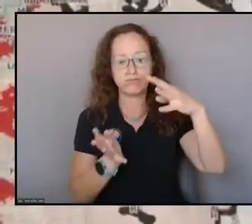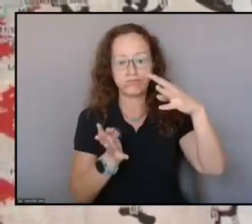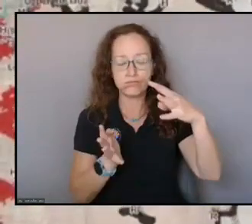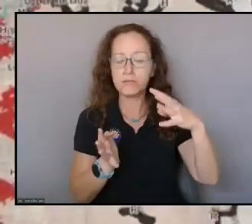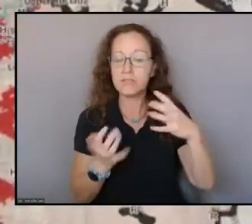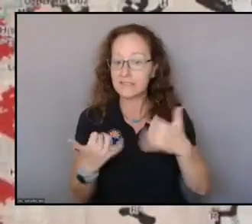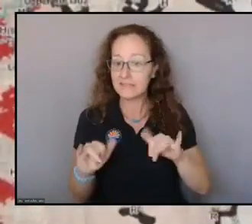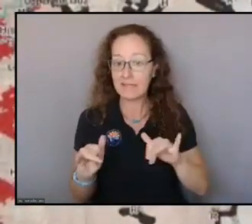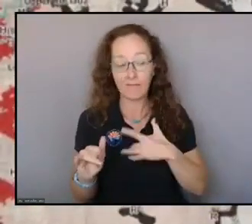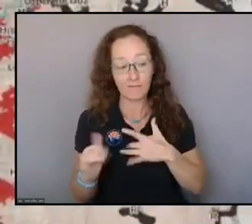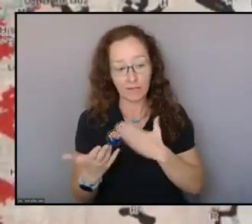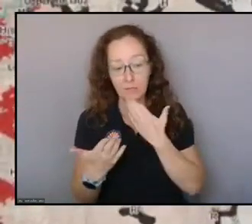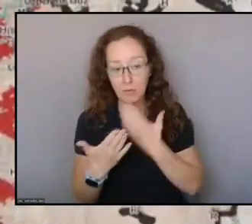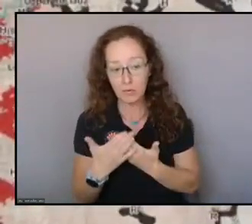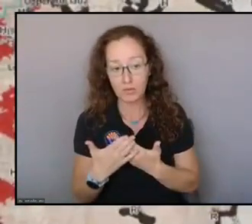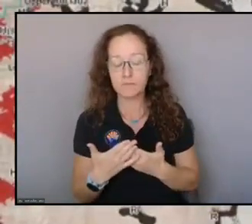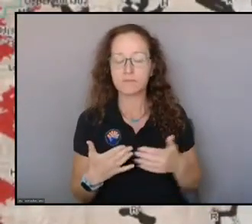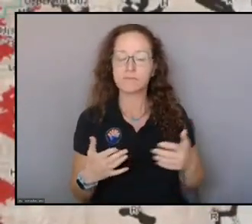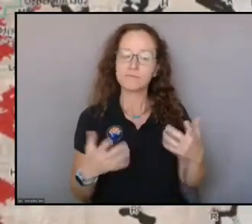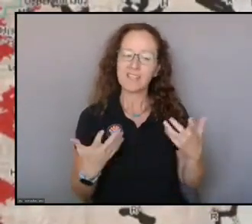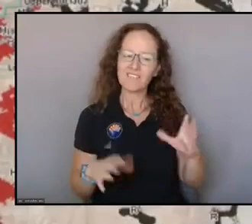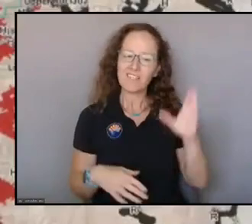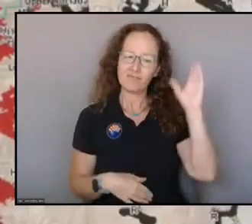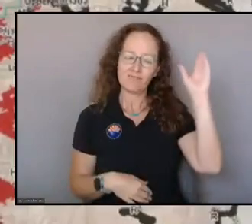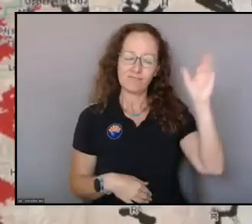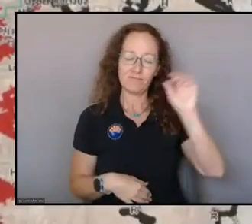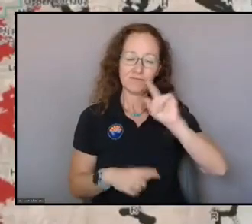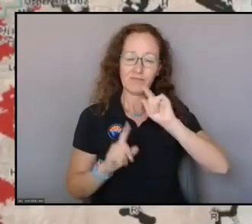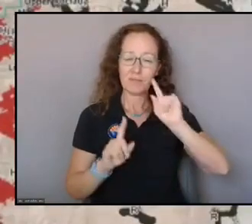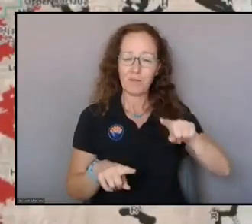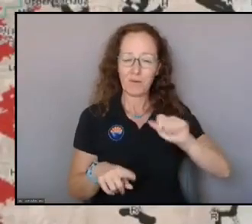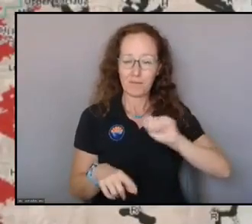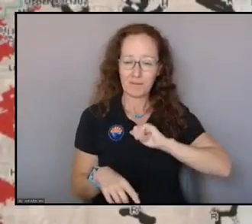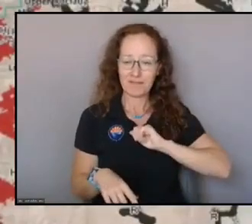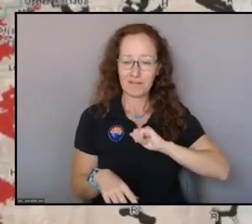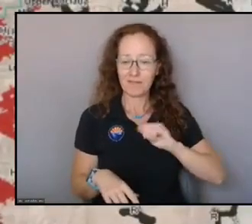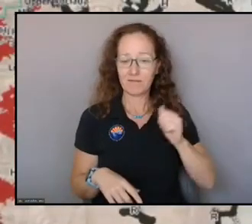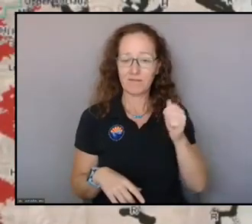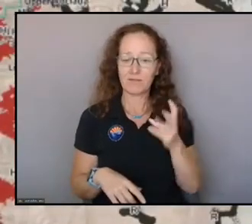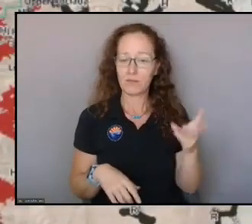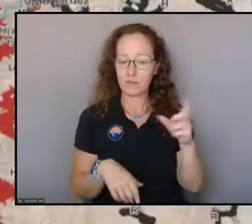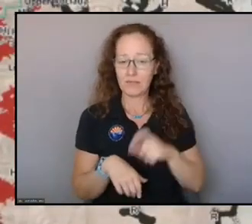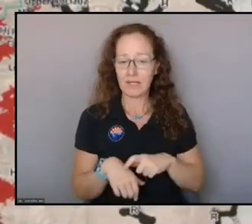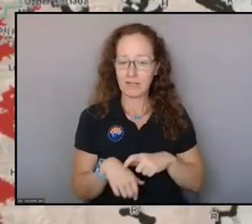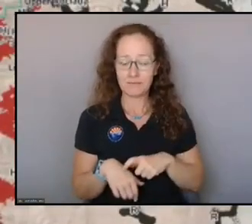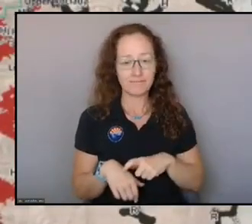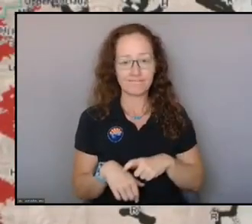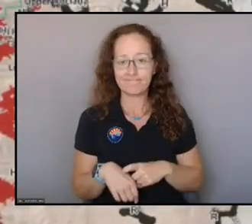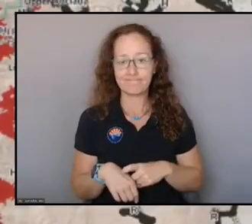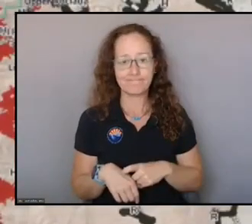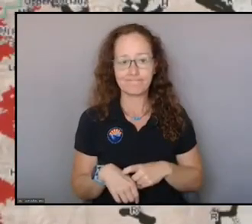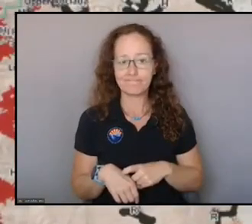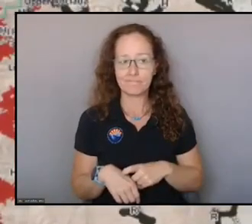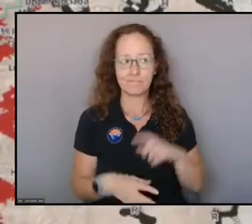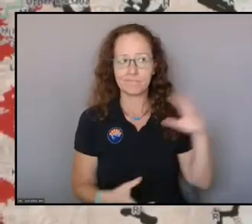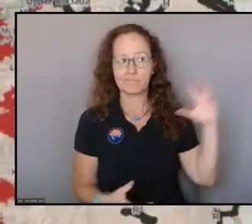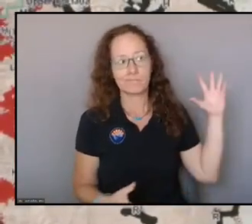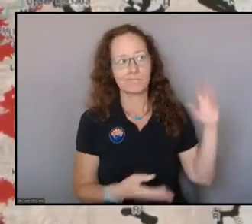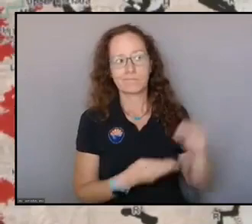THAT THEY ARE DEALING WITH BUT OF COURSE AS I REPORTED TO YOU EVERYTHING TIMES IN THE WHOLE CLOSE TO A MONTH